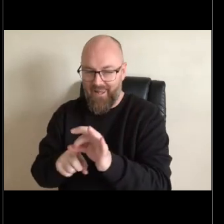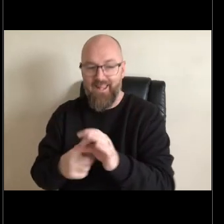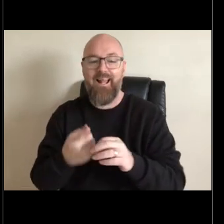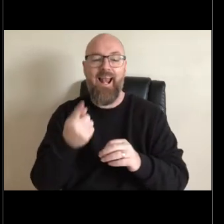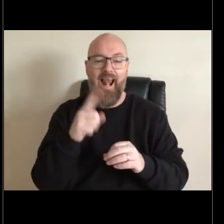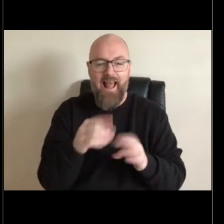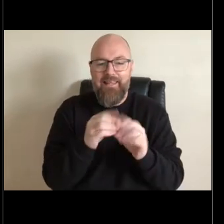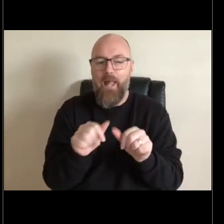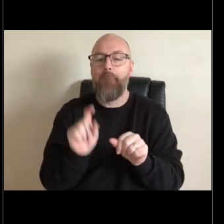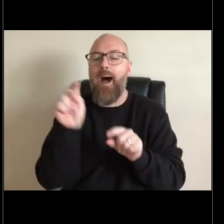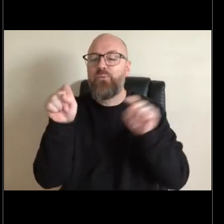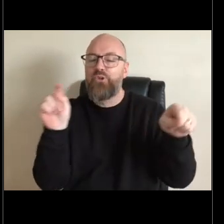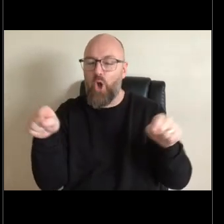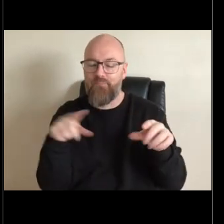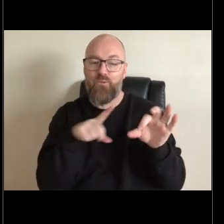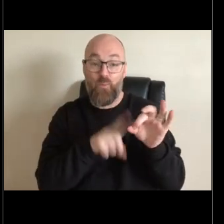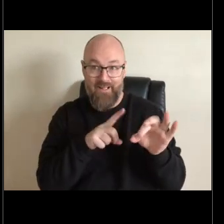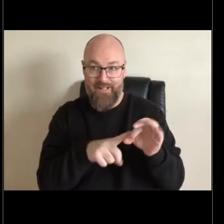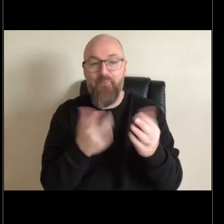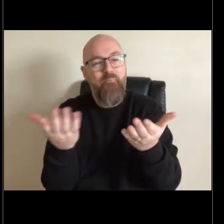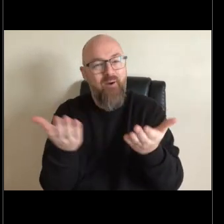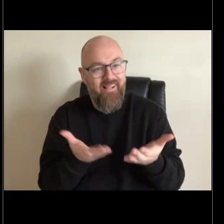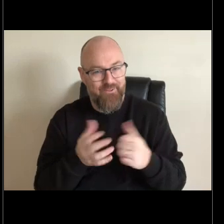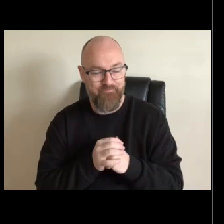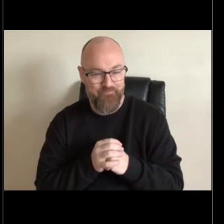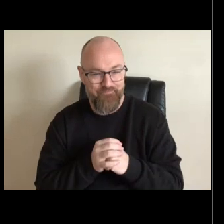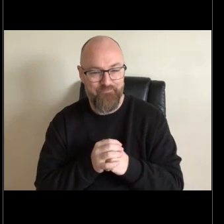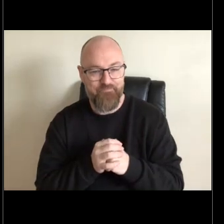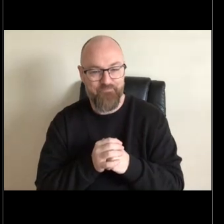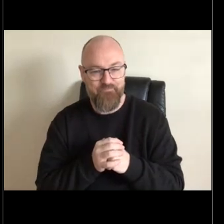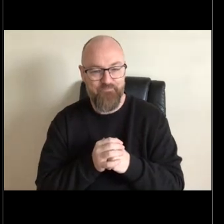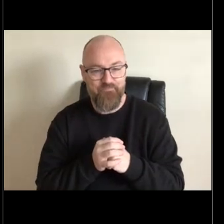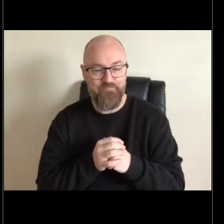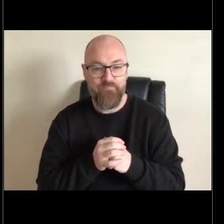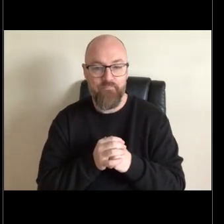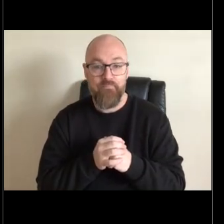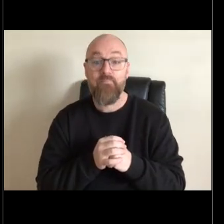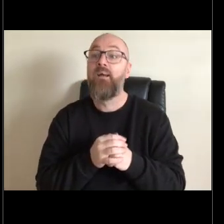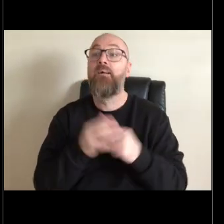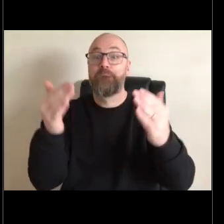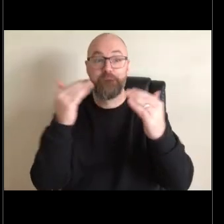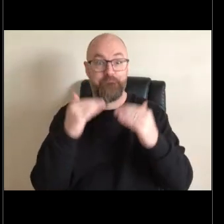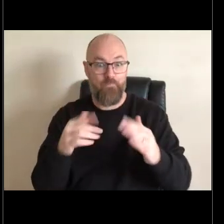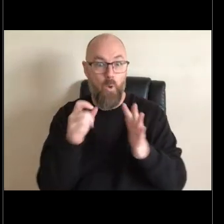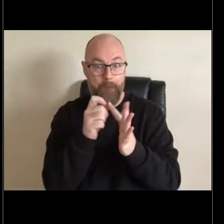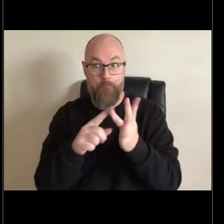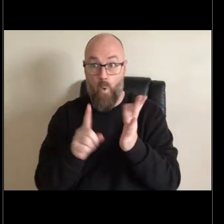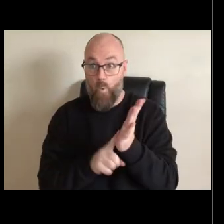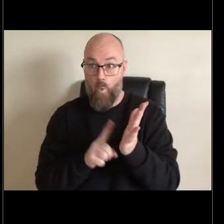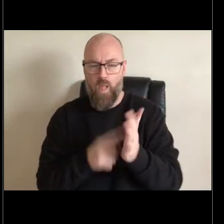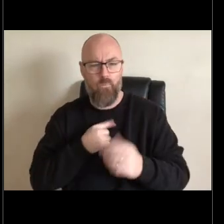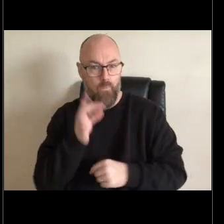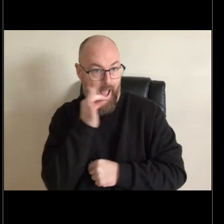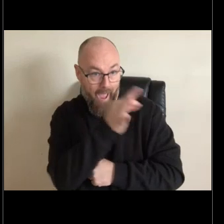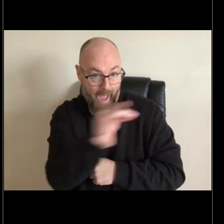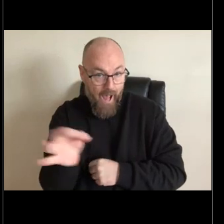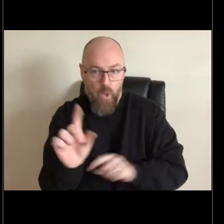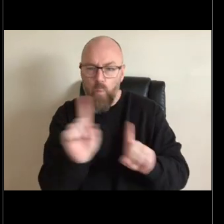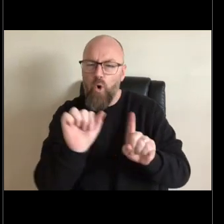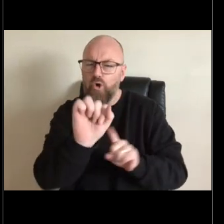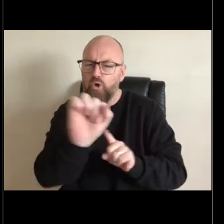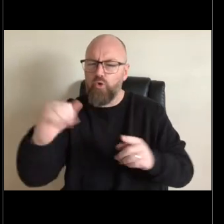well so welcome our next poll is um asking what is your role I'll launch that one now